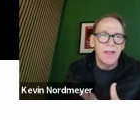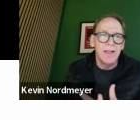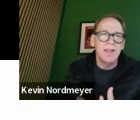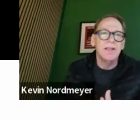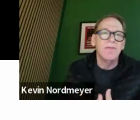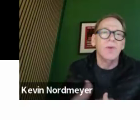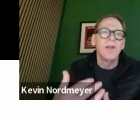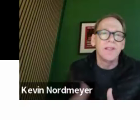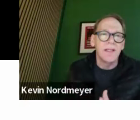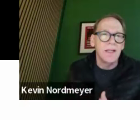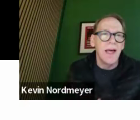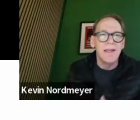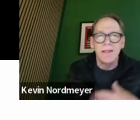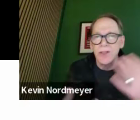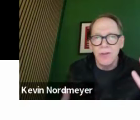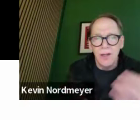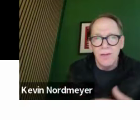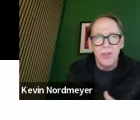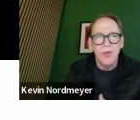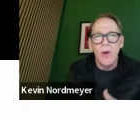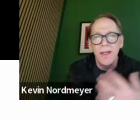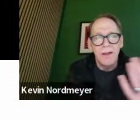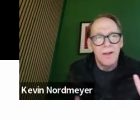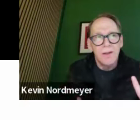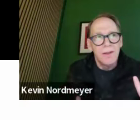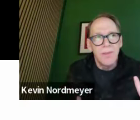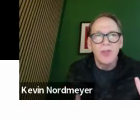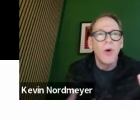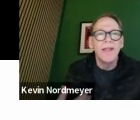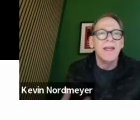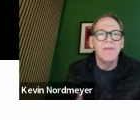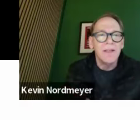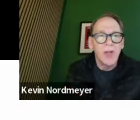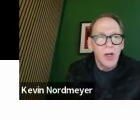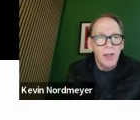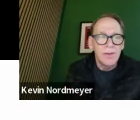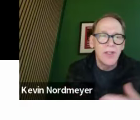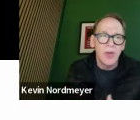It's floor to ceiling glass that's 20, it's about 28 feet tall.